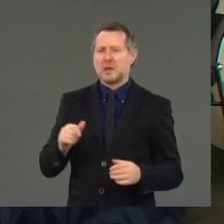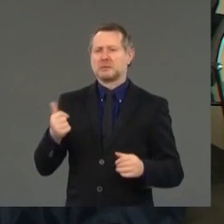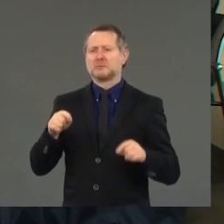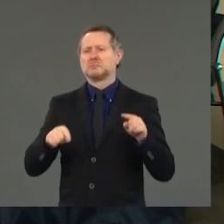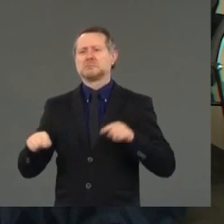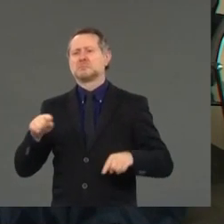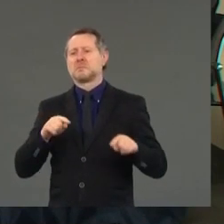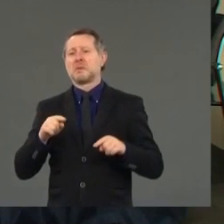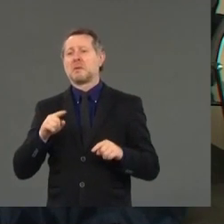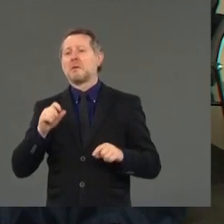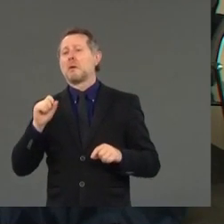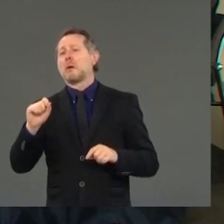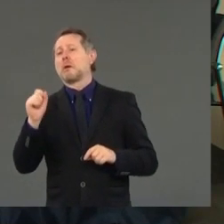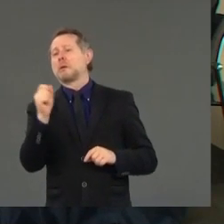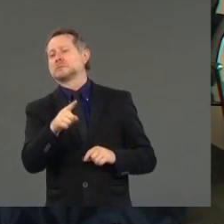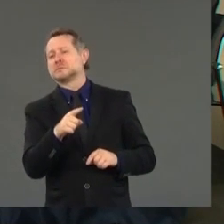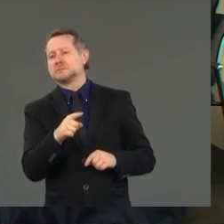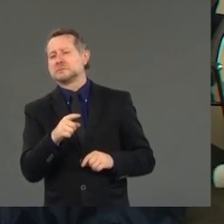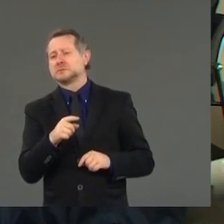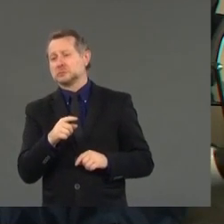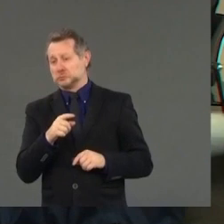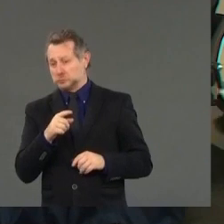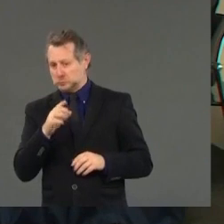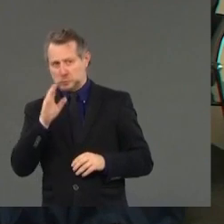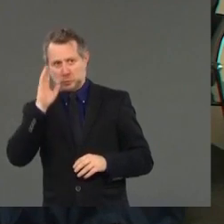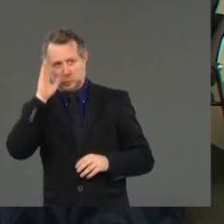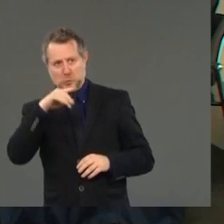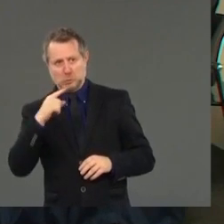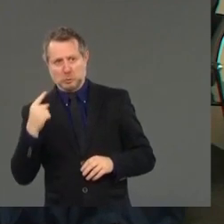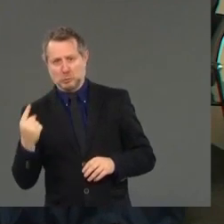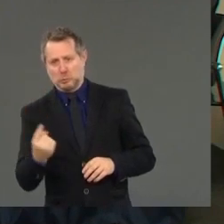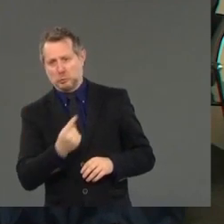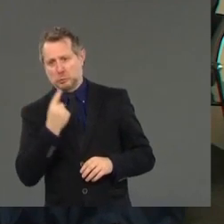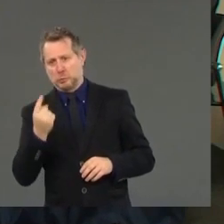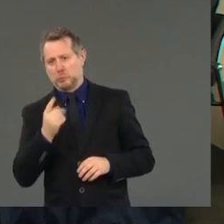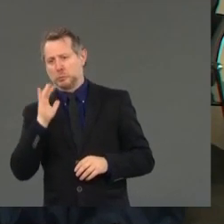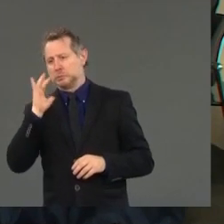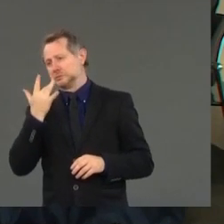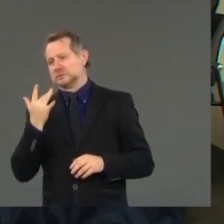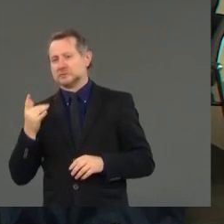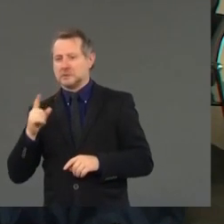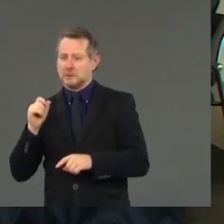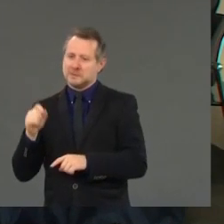ON THE OTHER SUBJECT, IF I